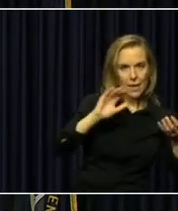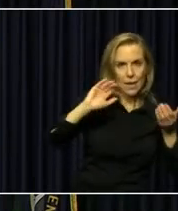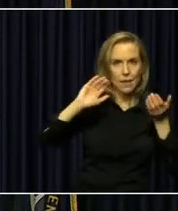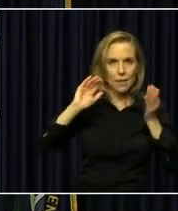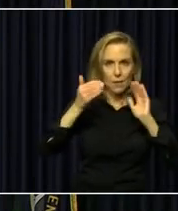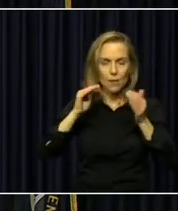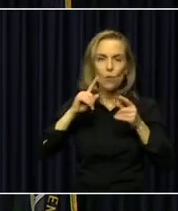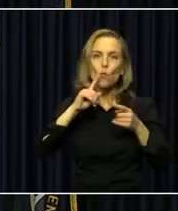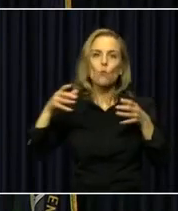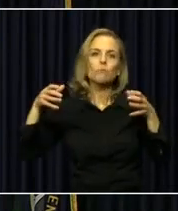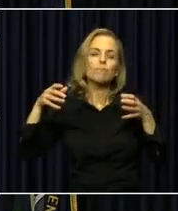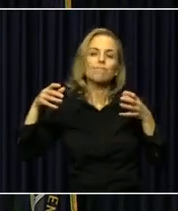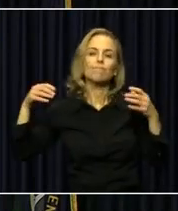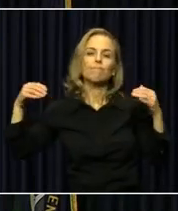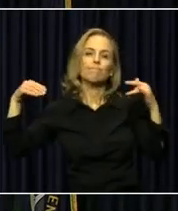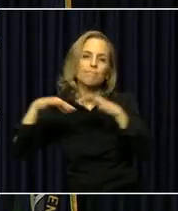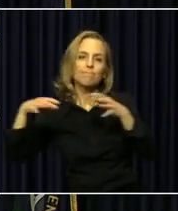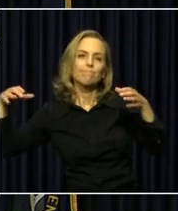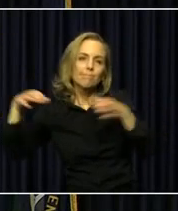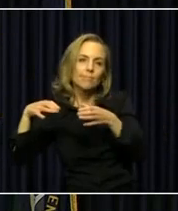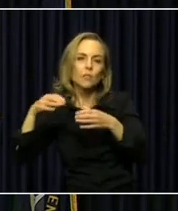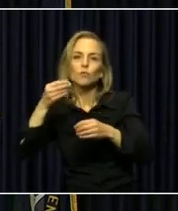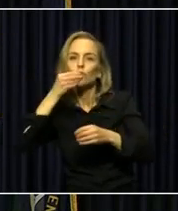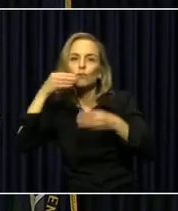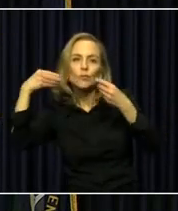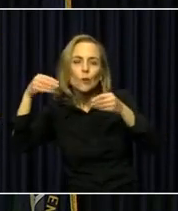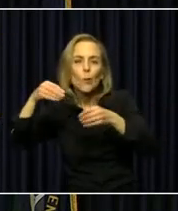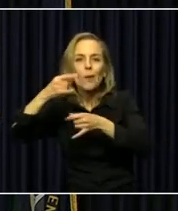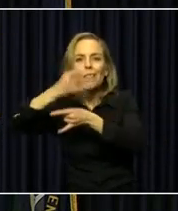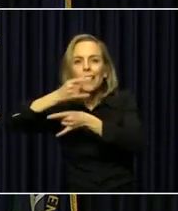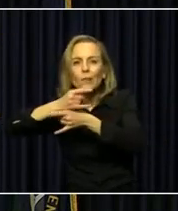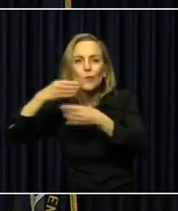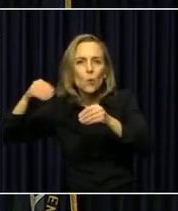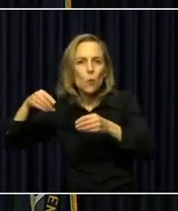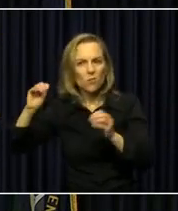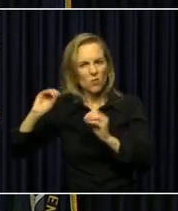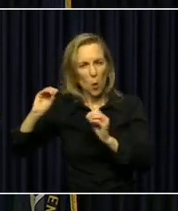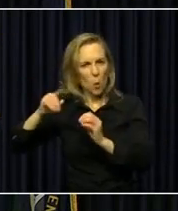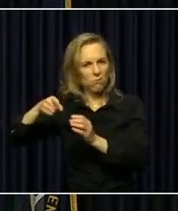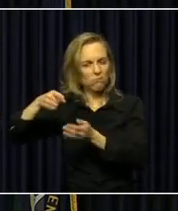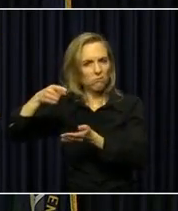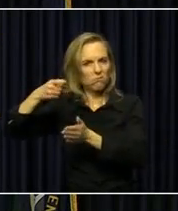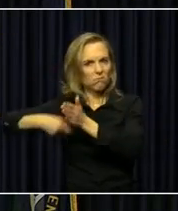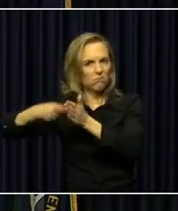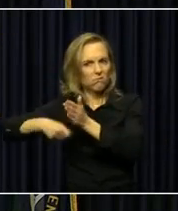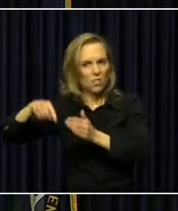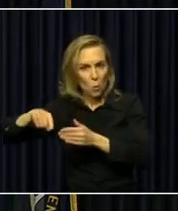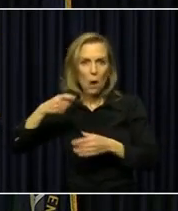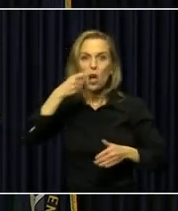TO BE WHAT I DID.